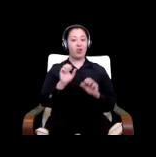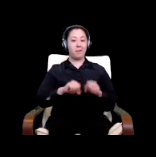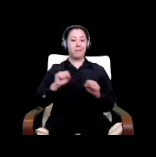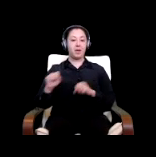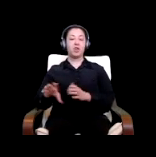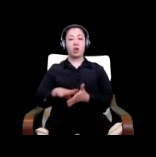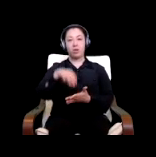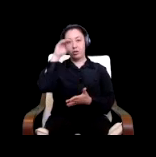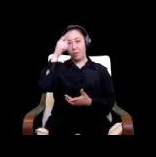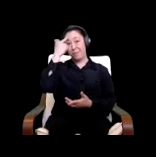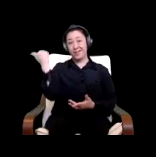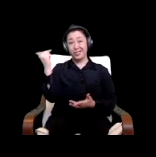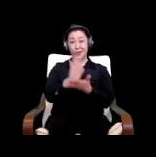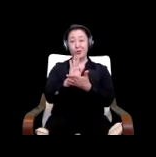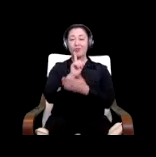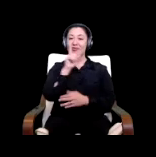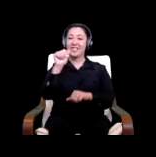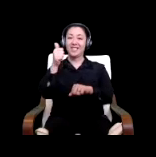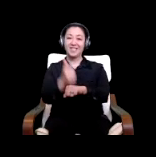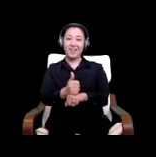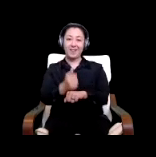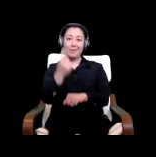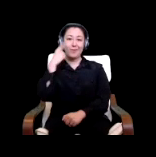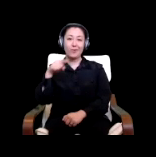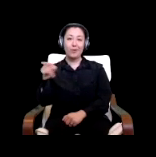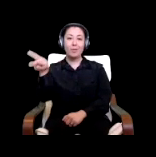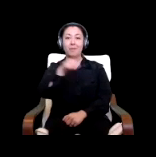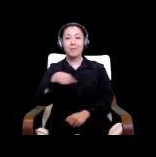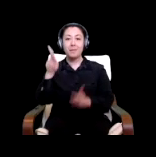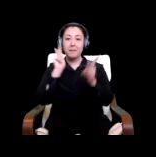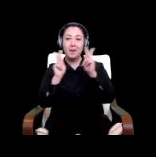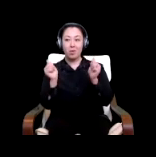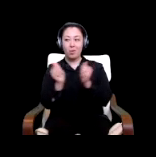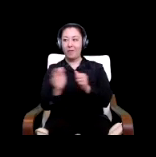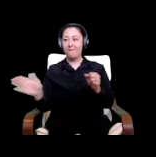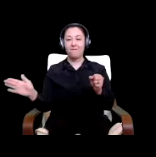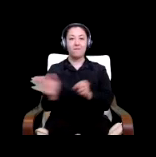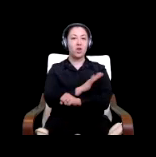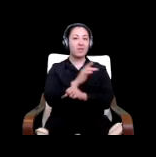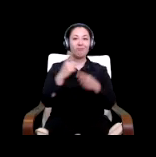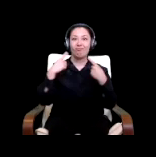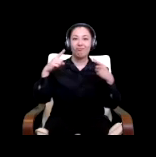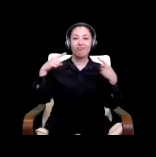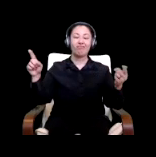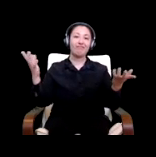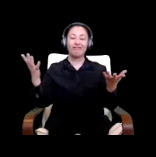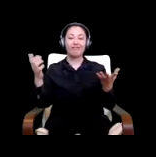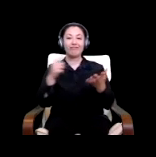general, are set up for people with fully functioning senses. So when students don't